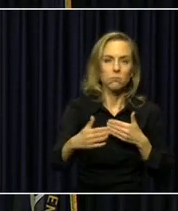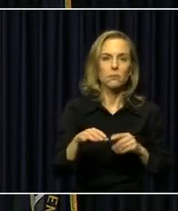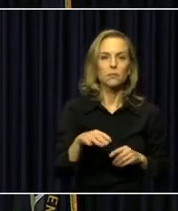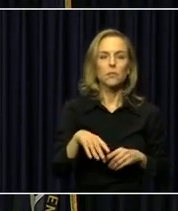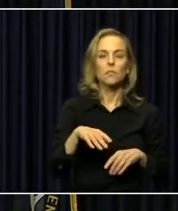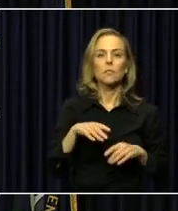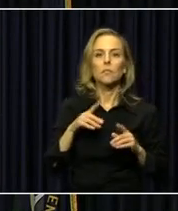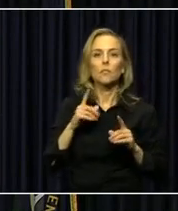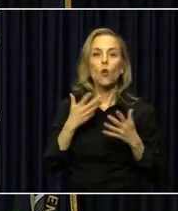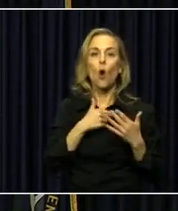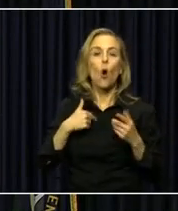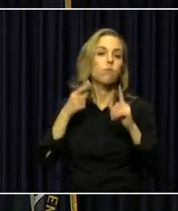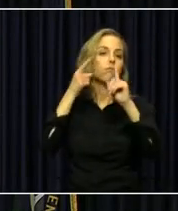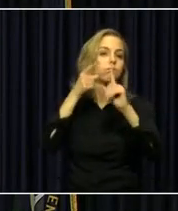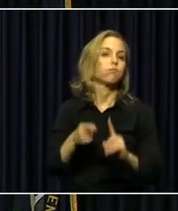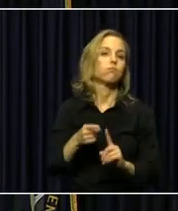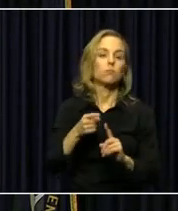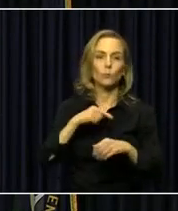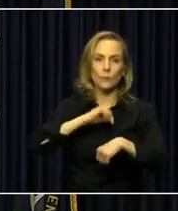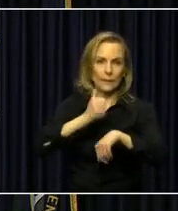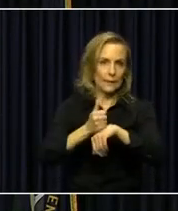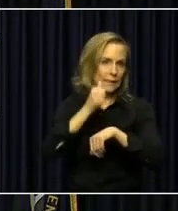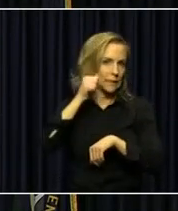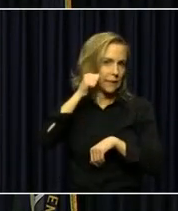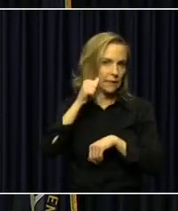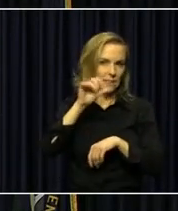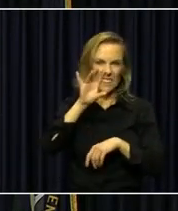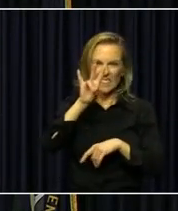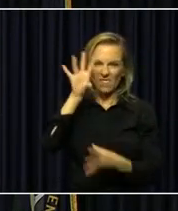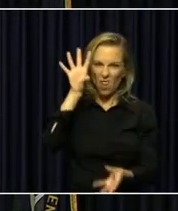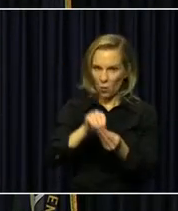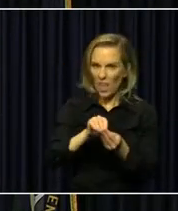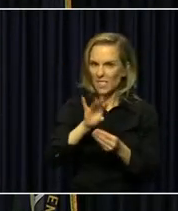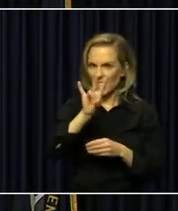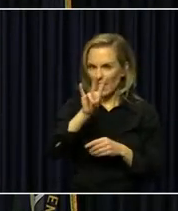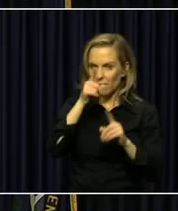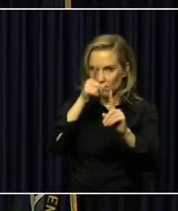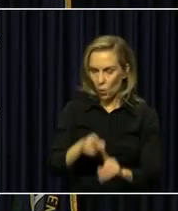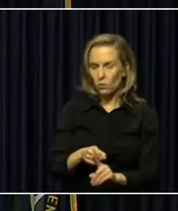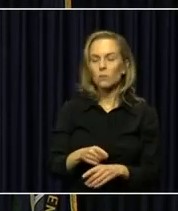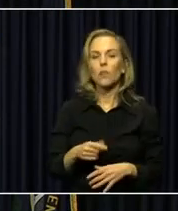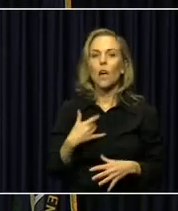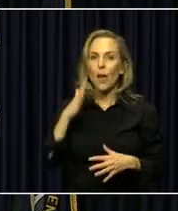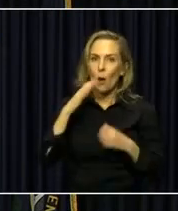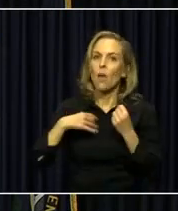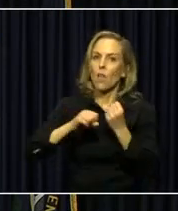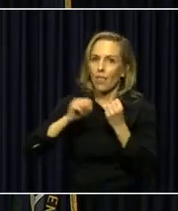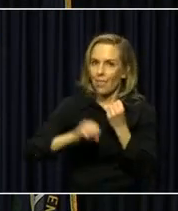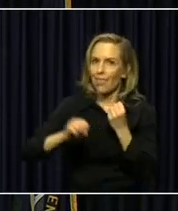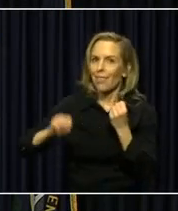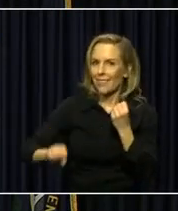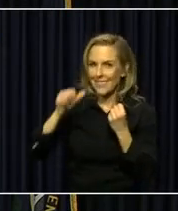AND EVEN THOUGH I THINK WE'VE PLATEAUED, THAT WE ARE AS